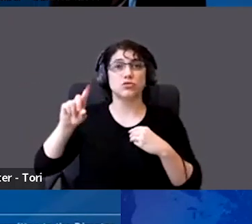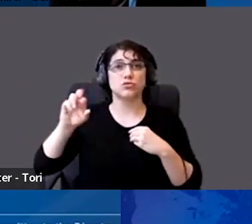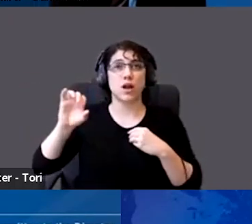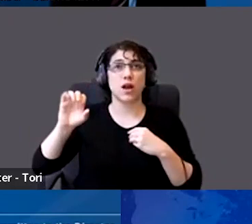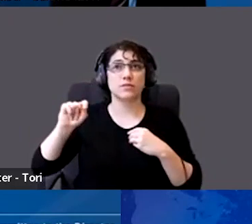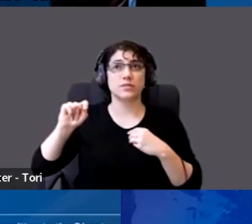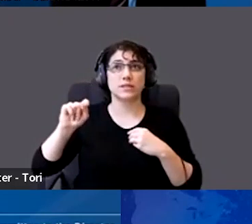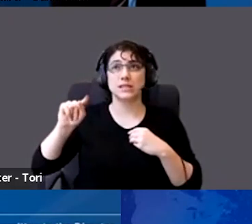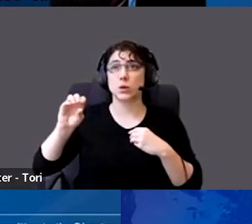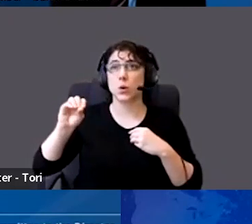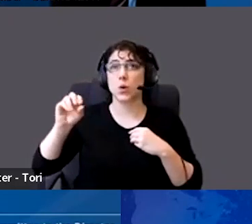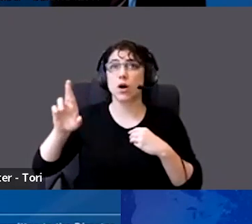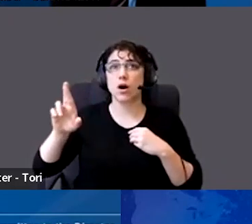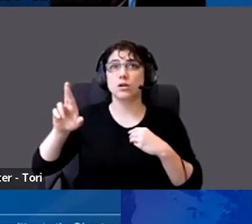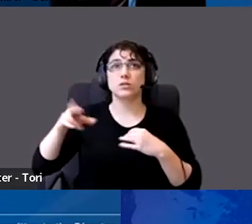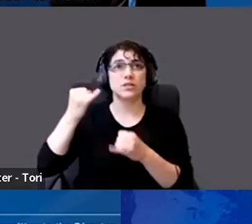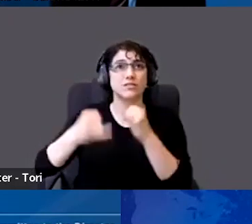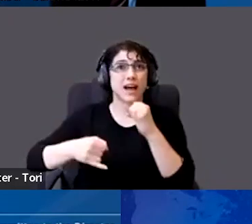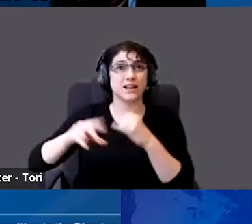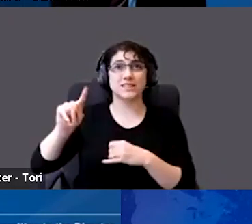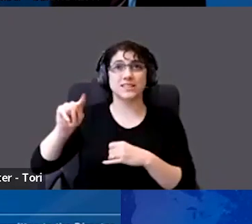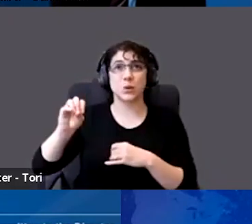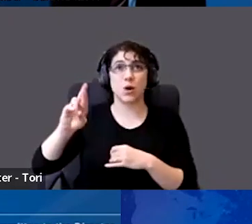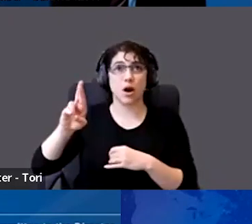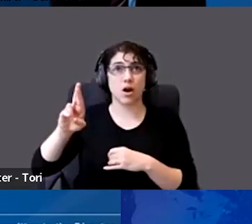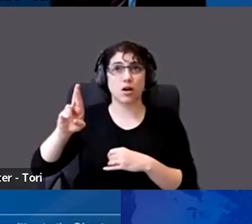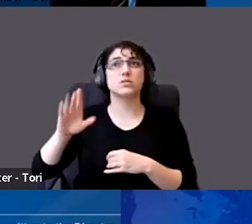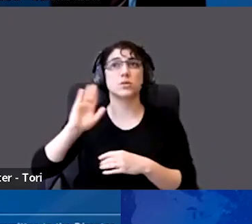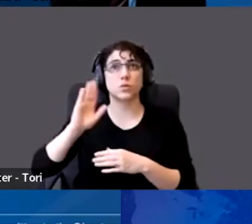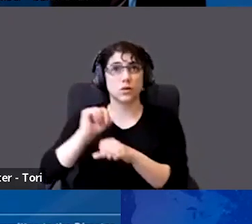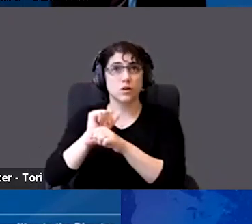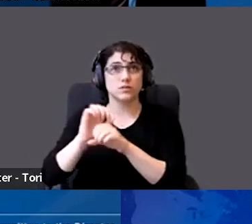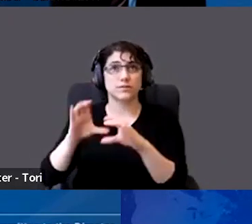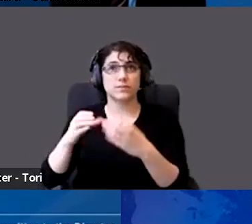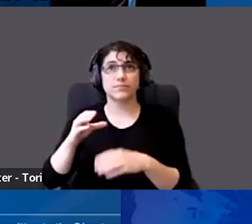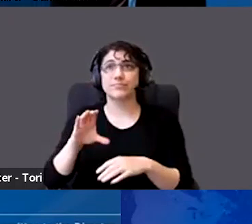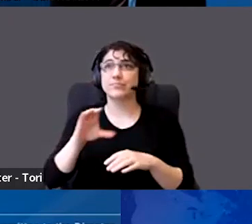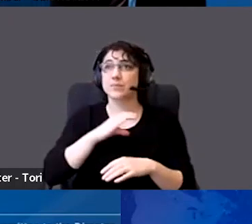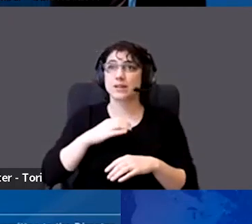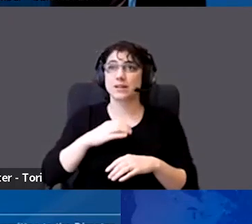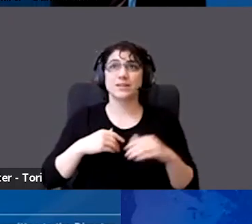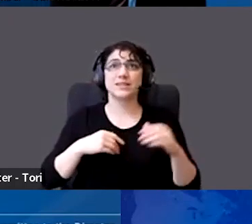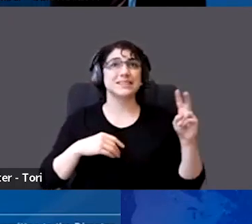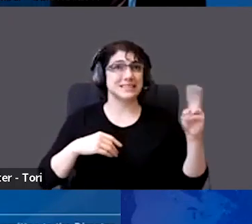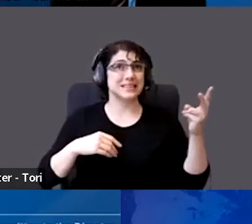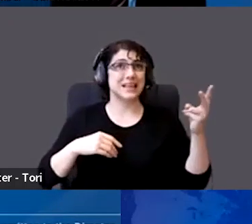as the final TORs that the committee will work under. So moved. Second. Thank you.